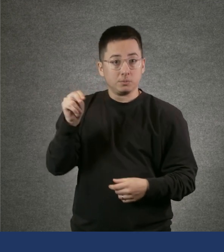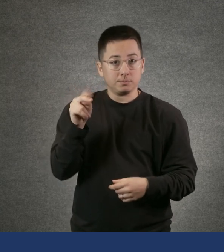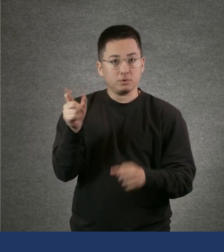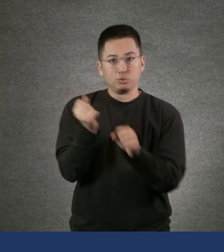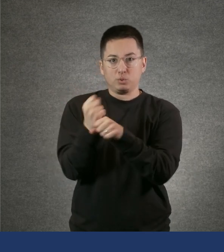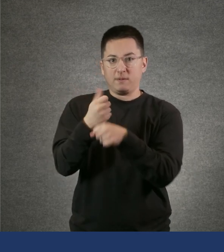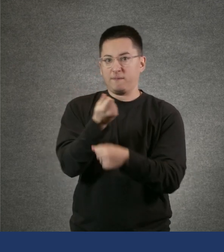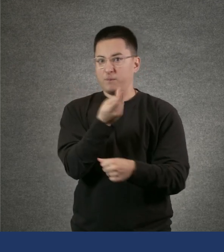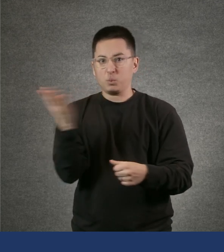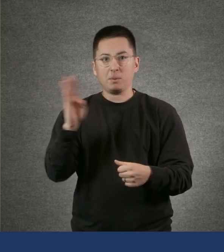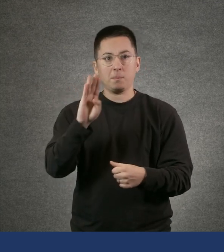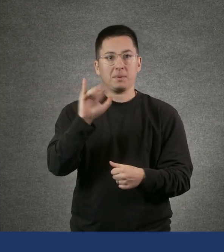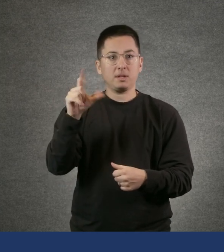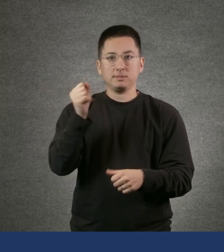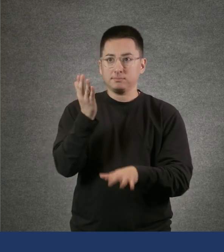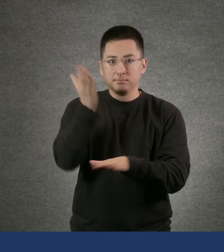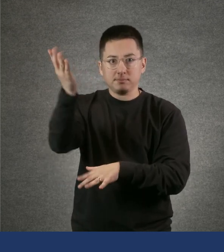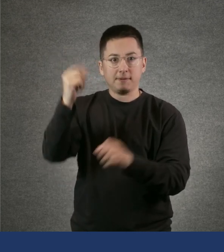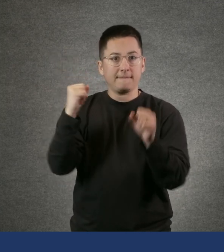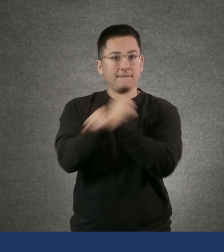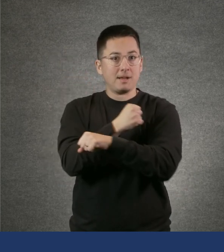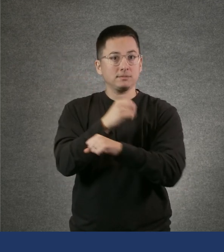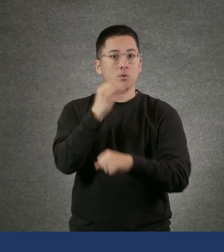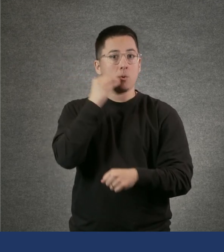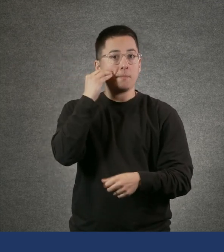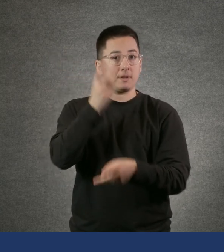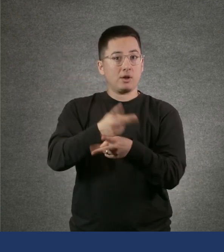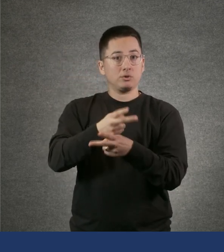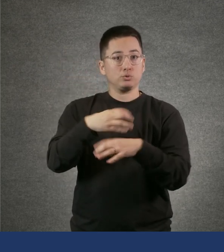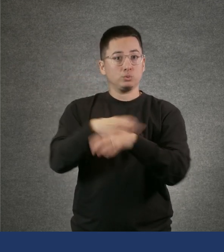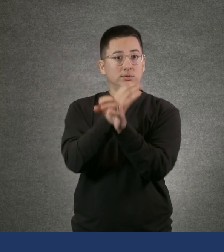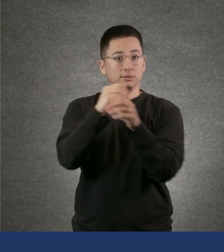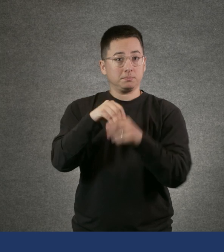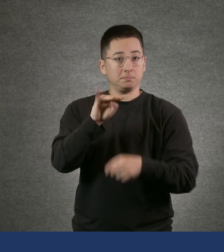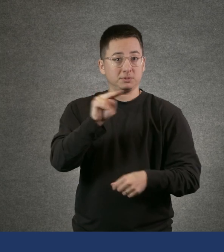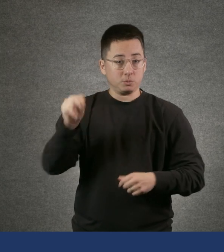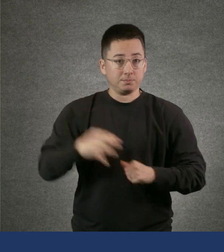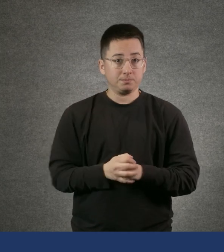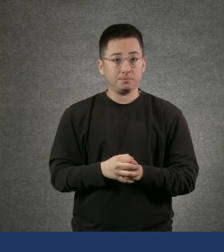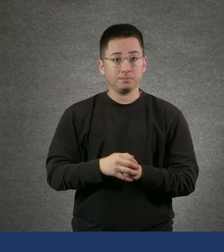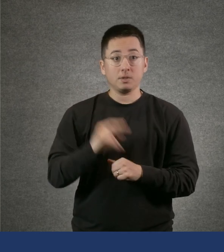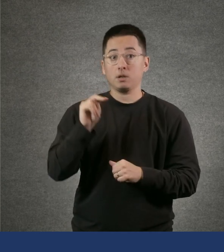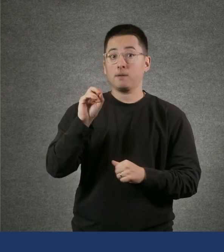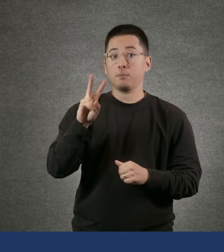In November 2022, Damon, interviewed by WCCO News,